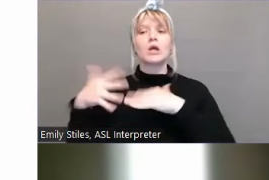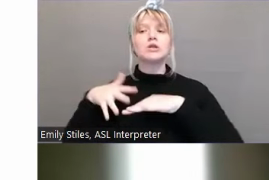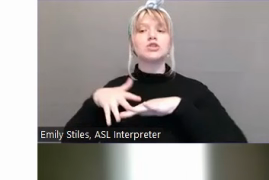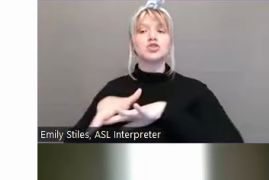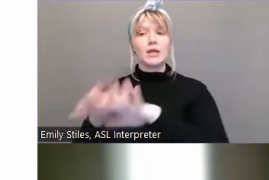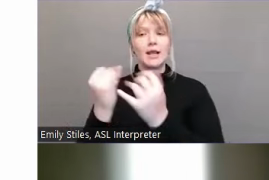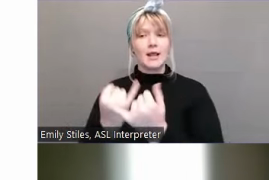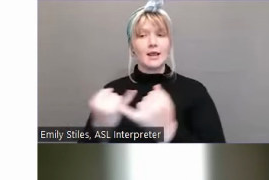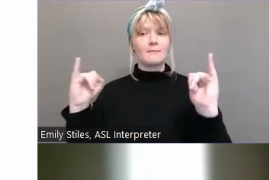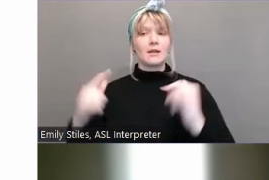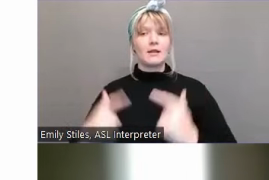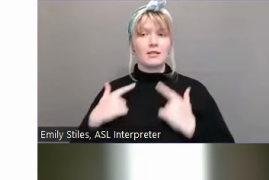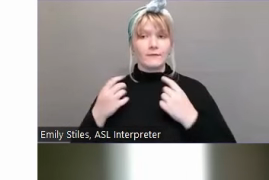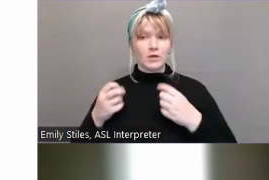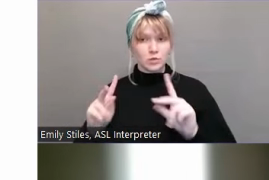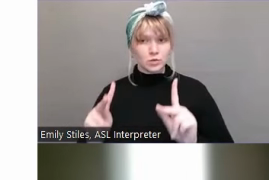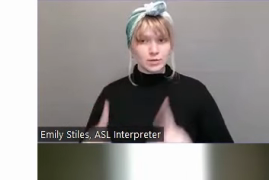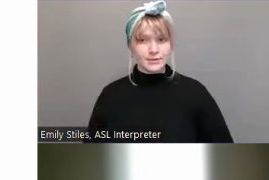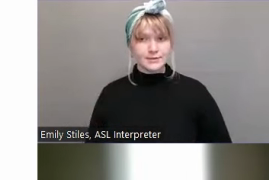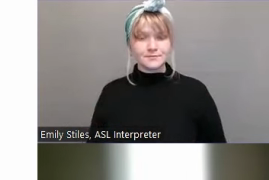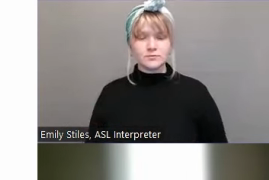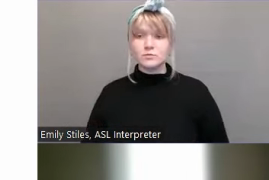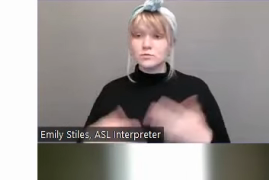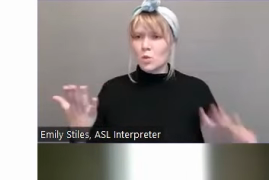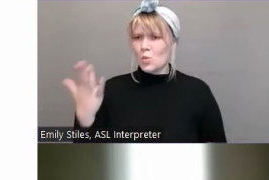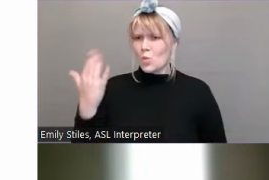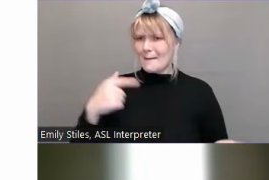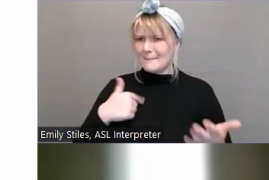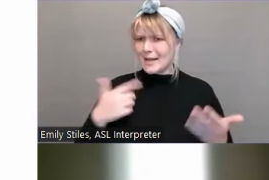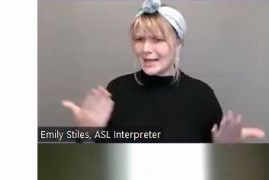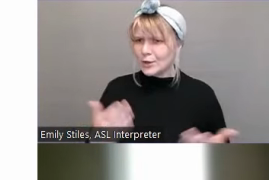So, why am I here?